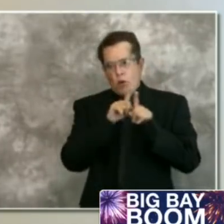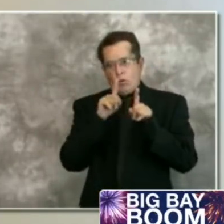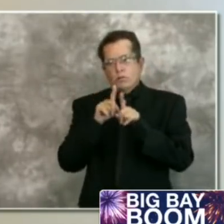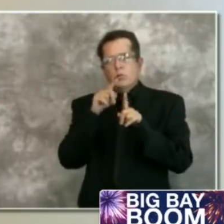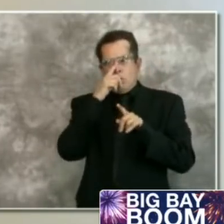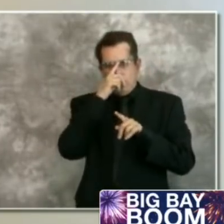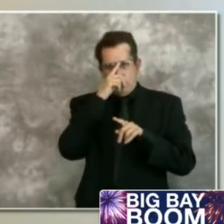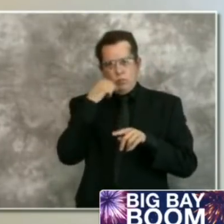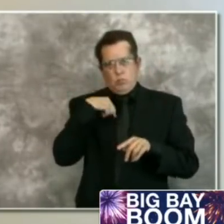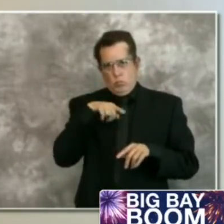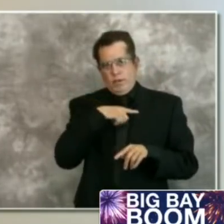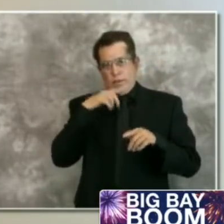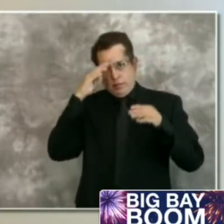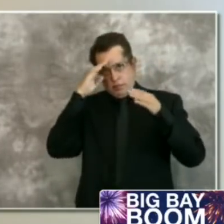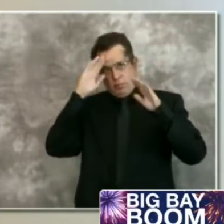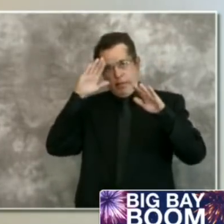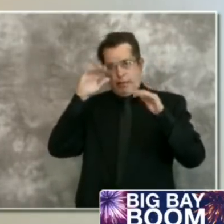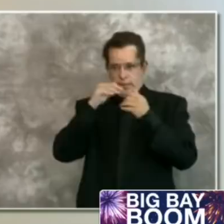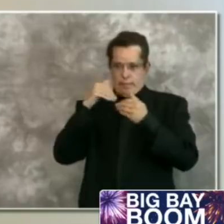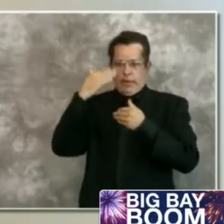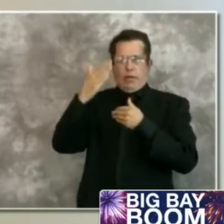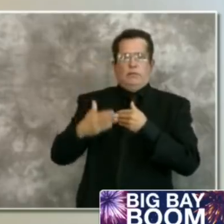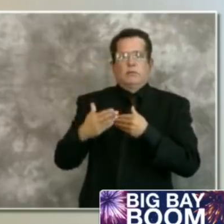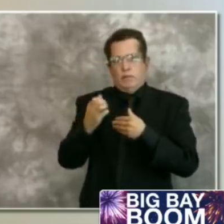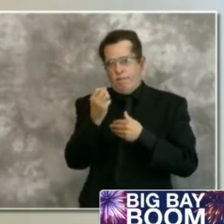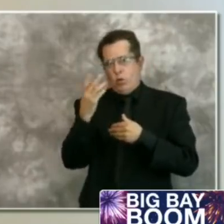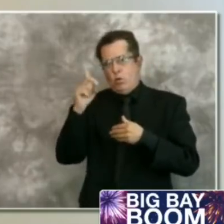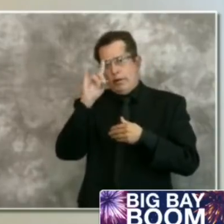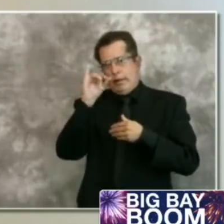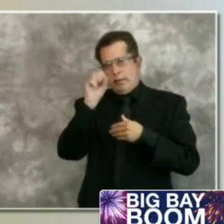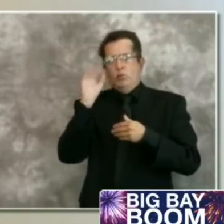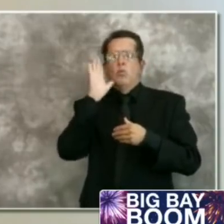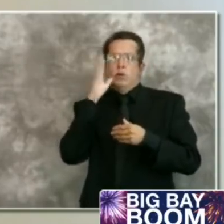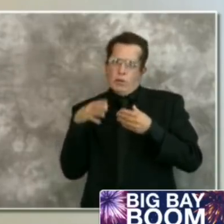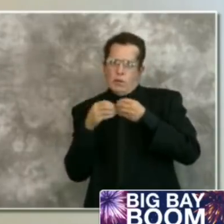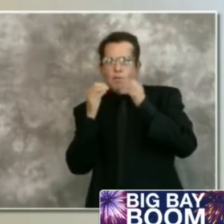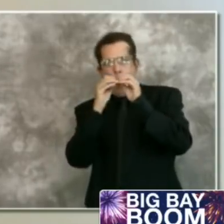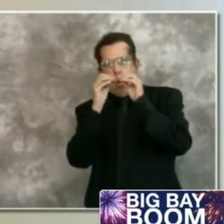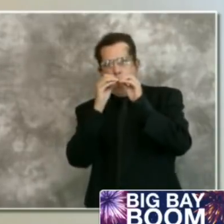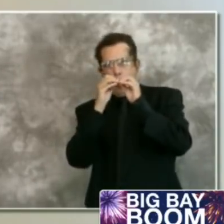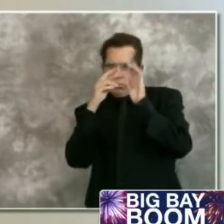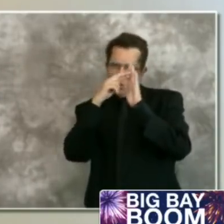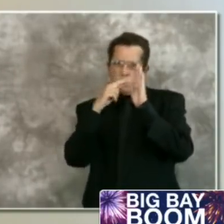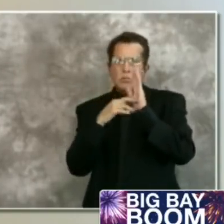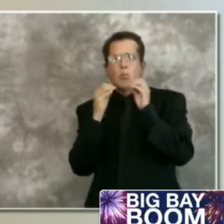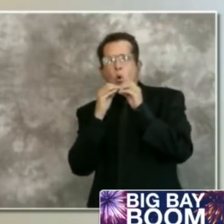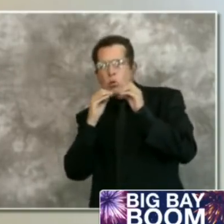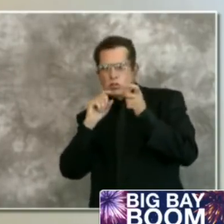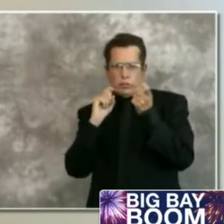AT THE TABLE. THIS IS THE PART OF THE ORDER BUT WE WANT WE HAVE TO BUY IT. AND IT GETS